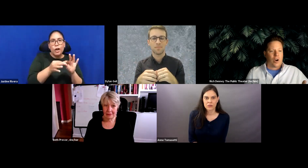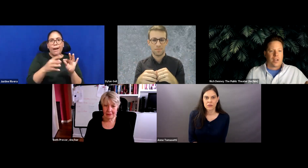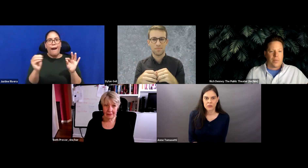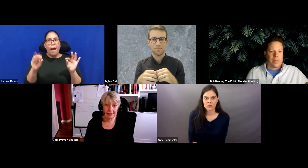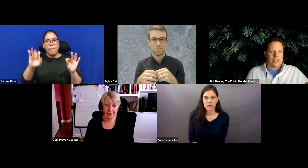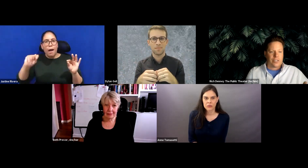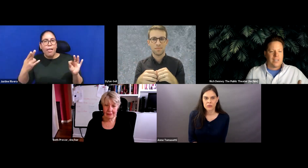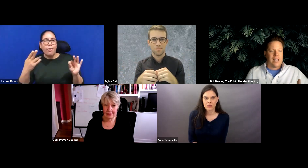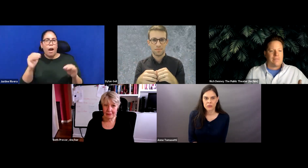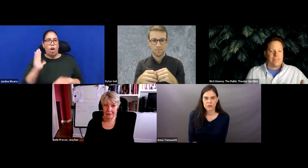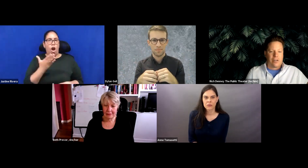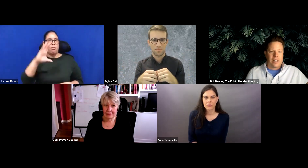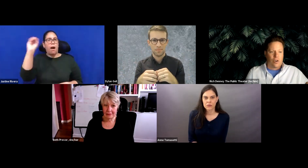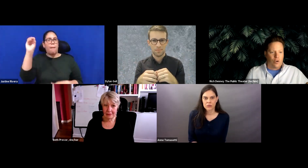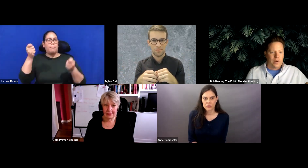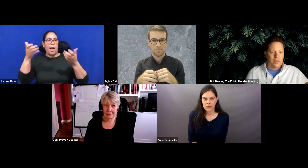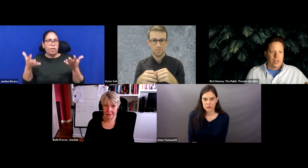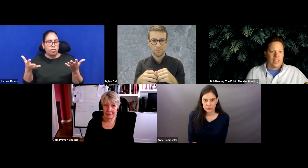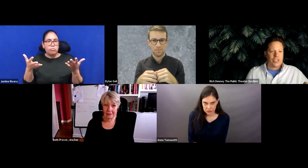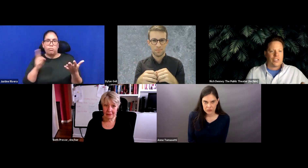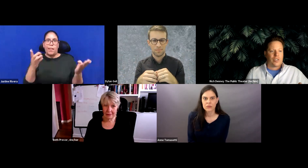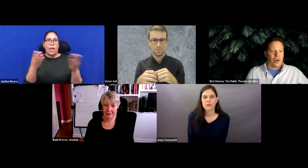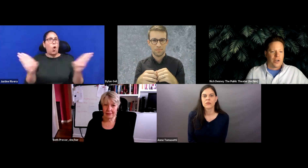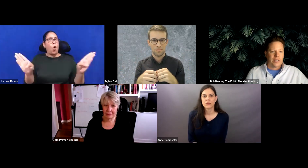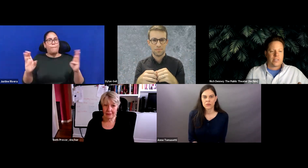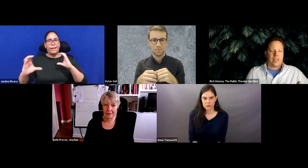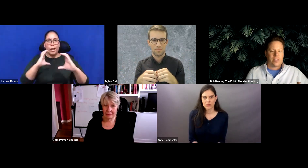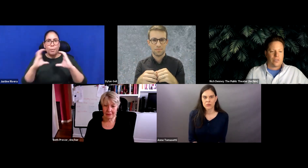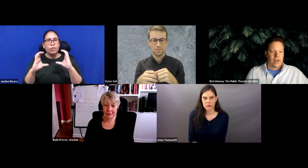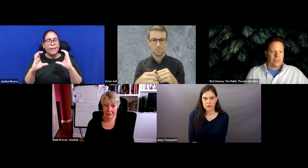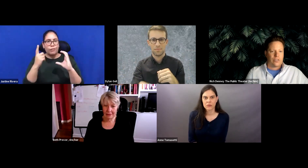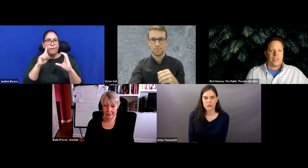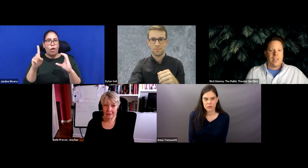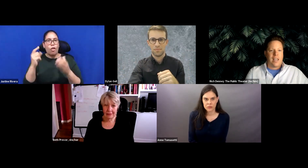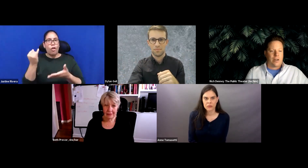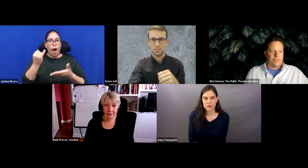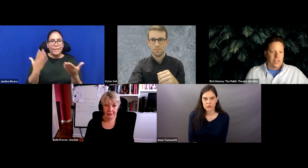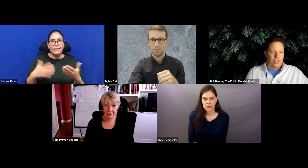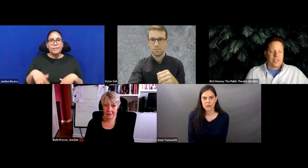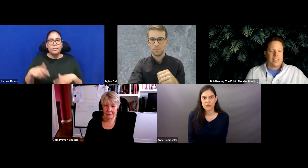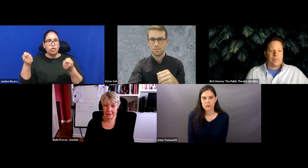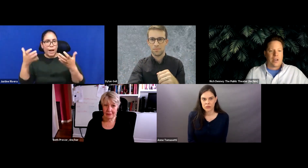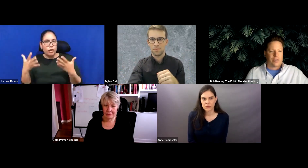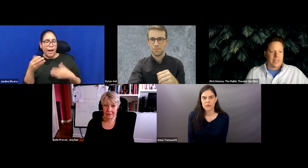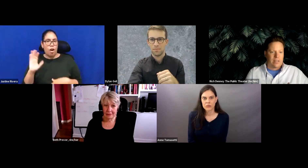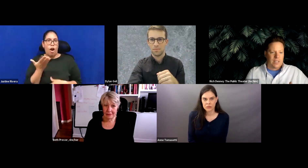our company manager, and very open communication to the artists and the directors and our video team and our sound